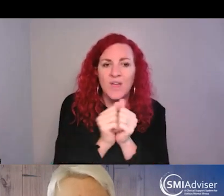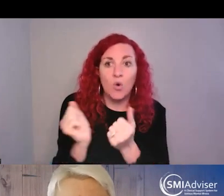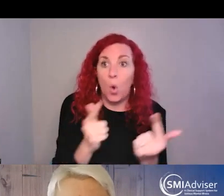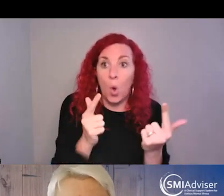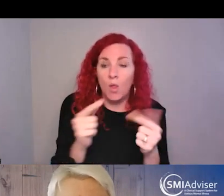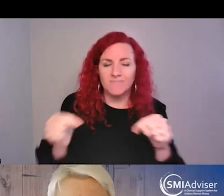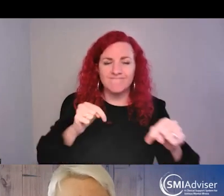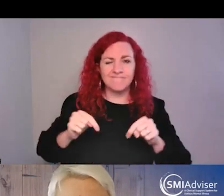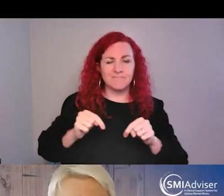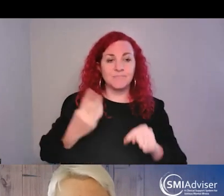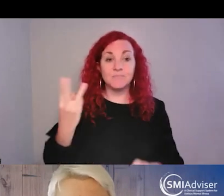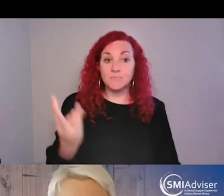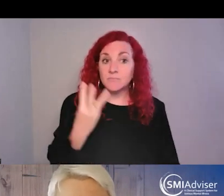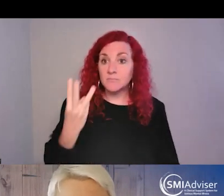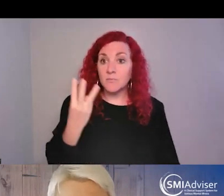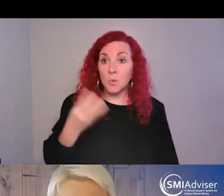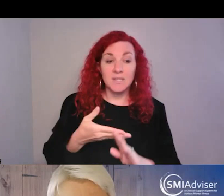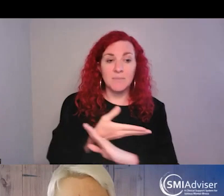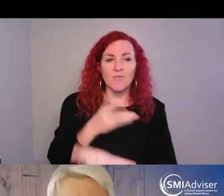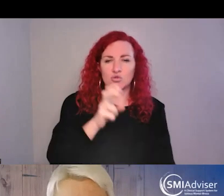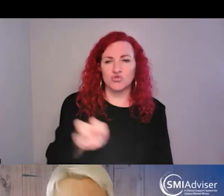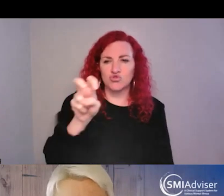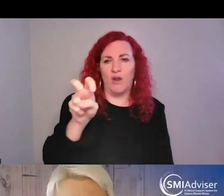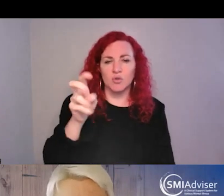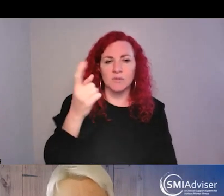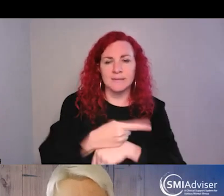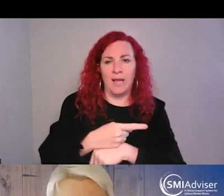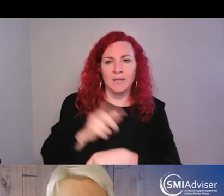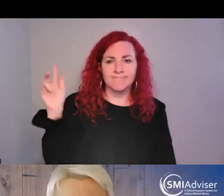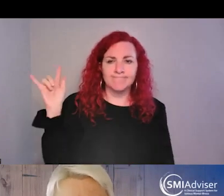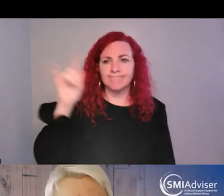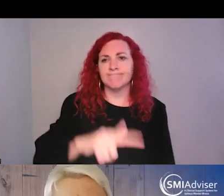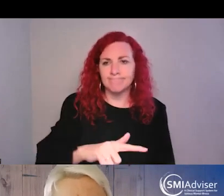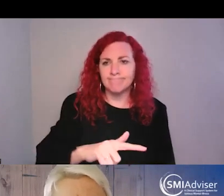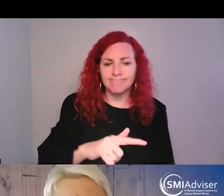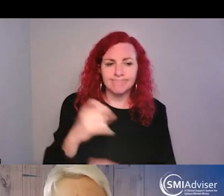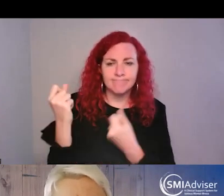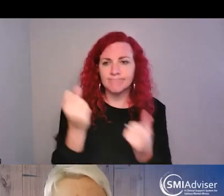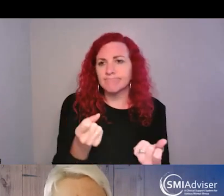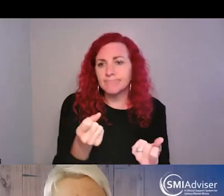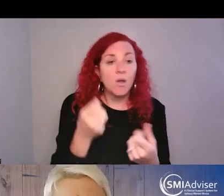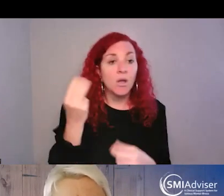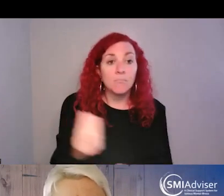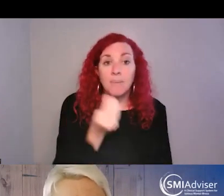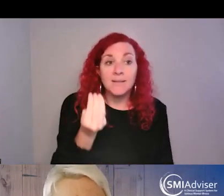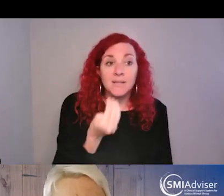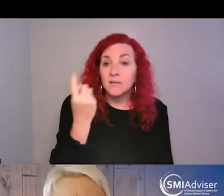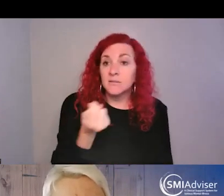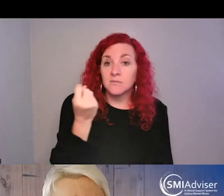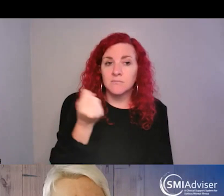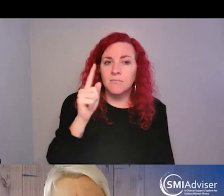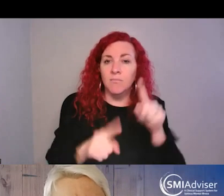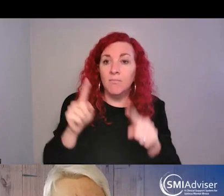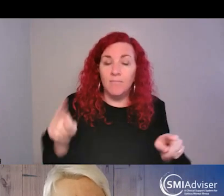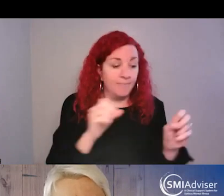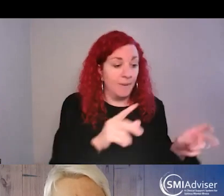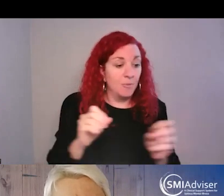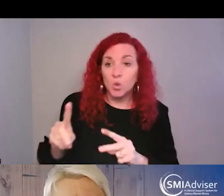WEDNESDAY IS TRAVEL DAY AND MONDAY AND TUESDAY ARE A SET OF OPPORTUNITIES SPREAD OUT.